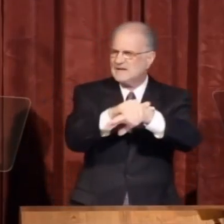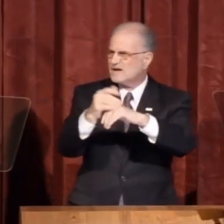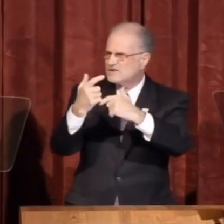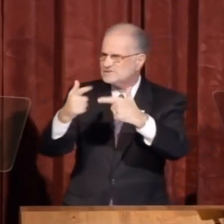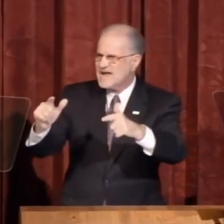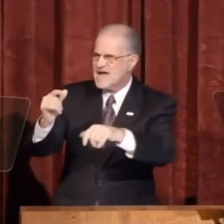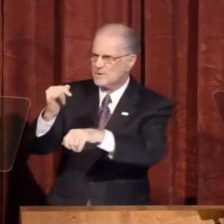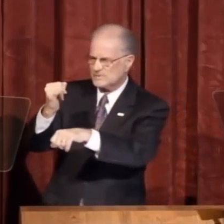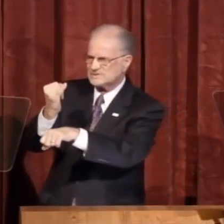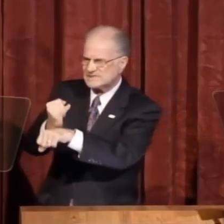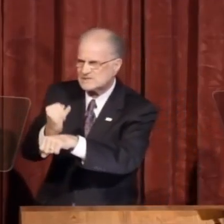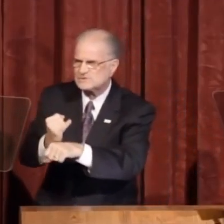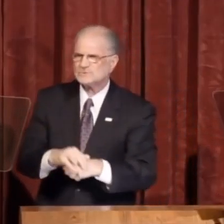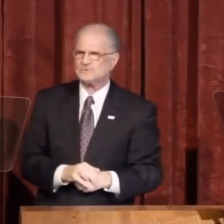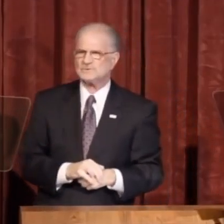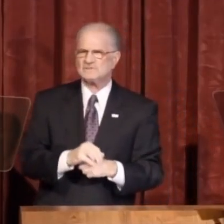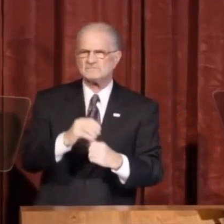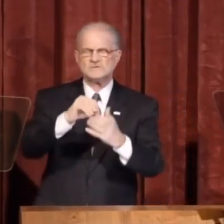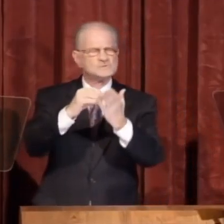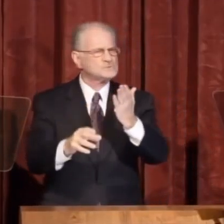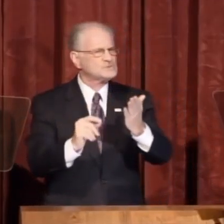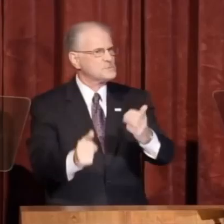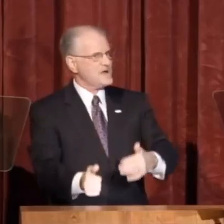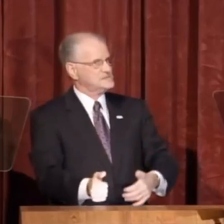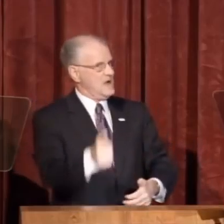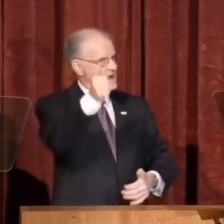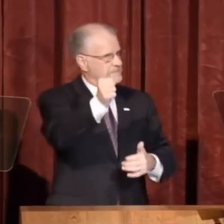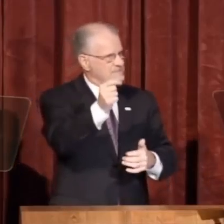And our future is also with us today.